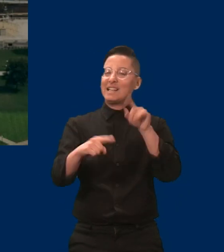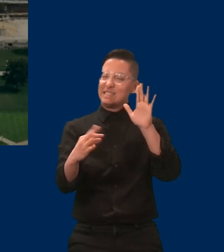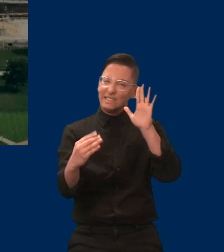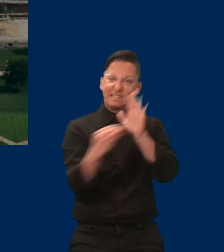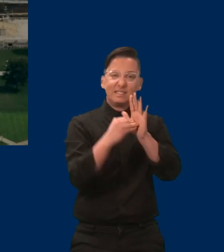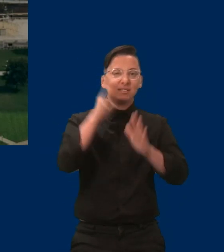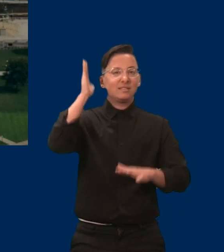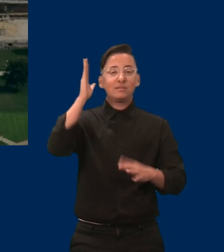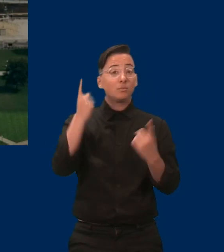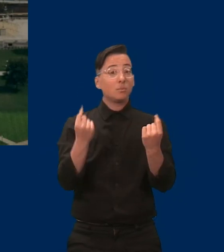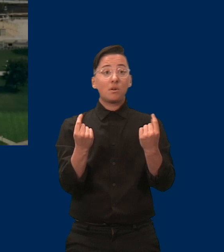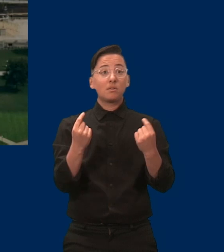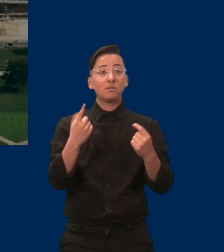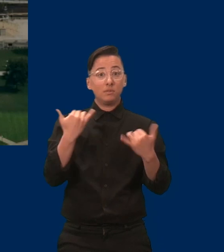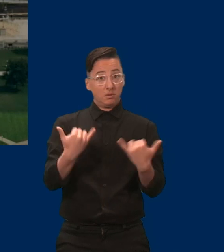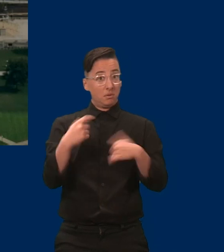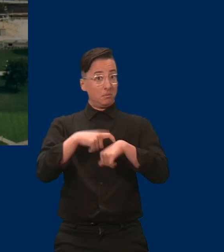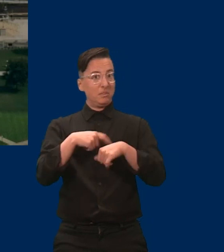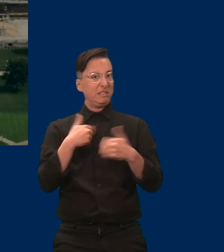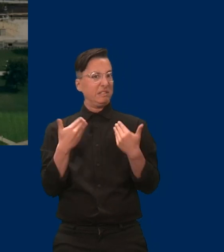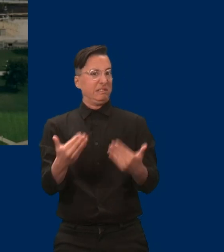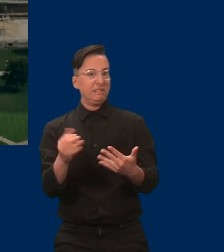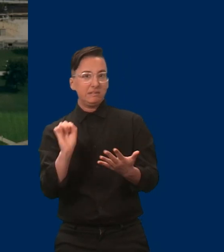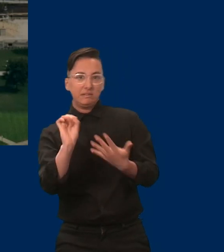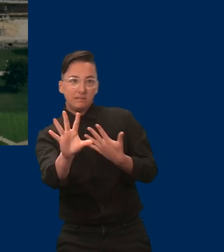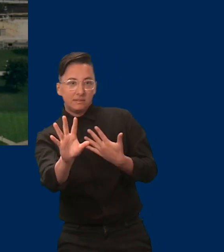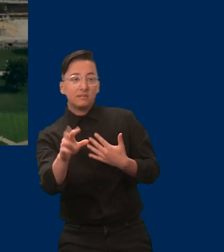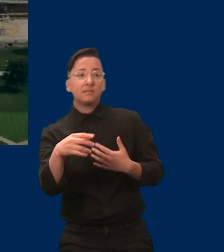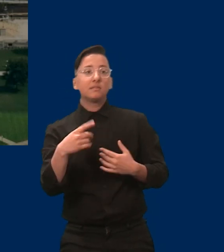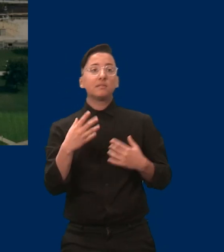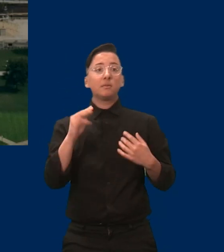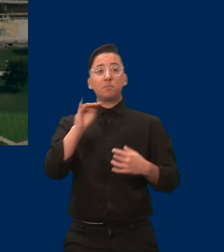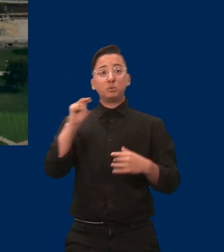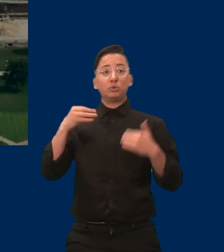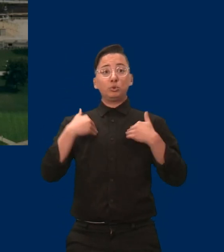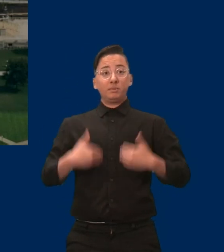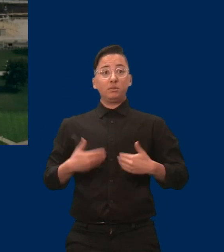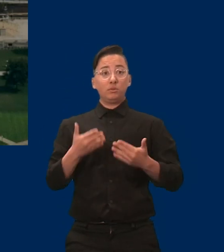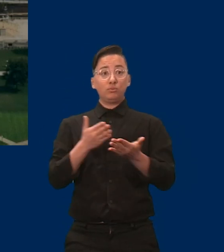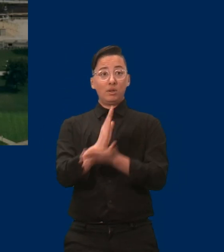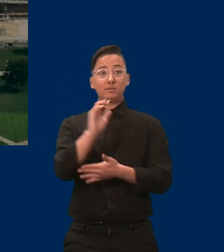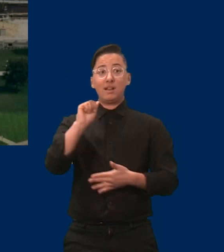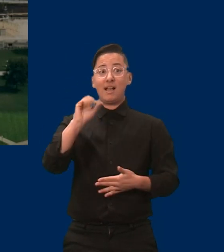we're hoping to amend the Human Rights Act to include episodic disabilities.